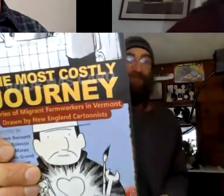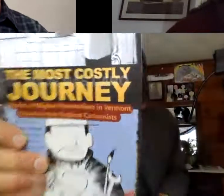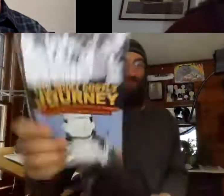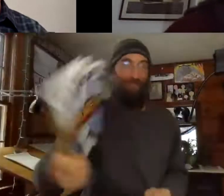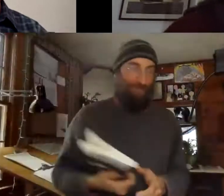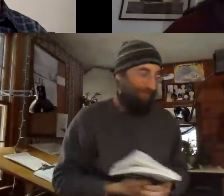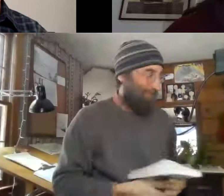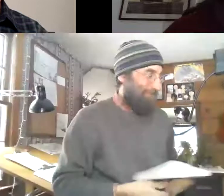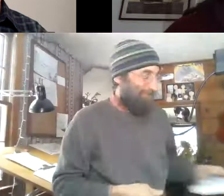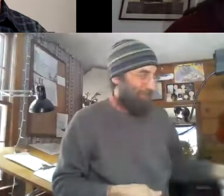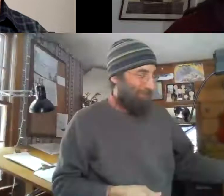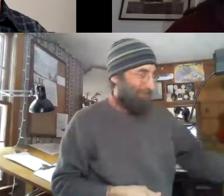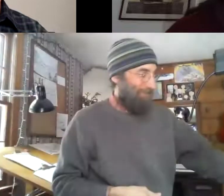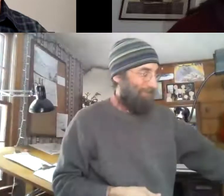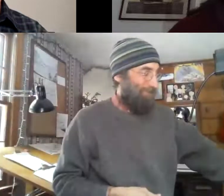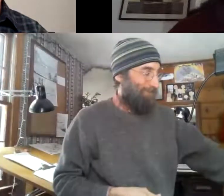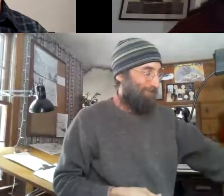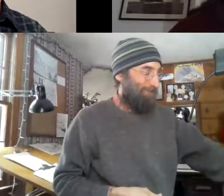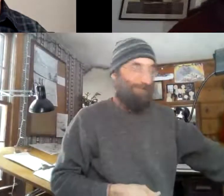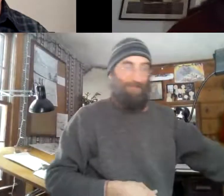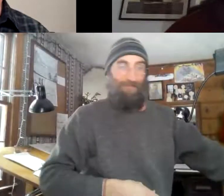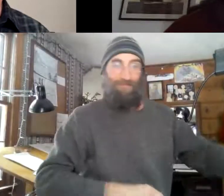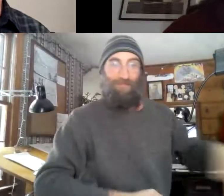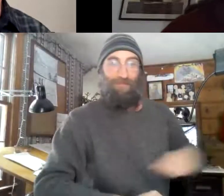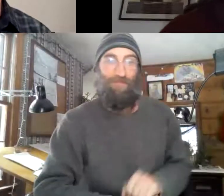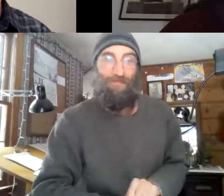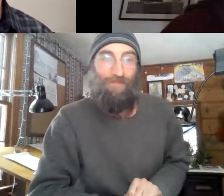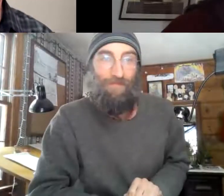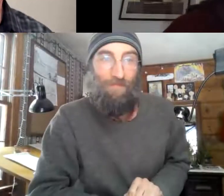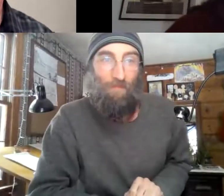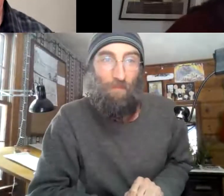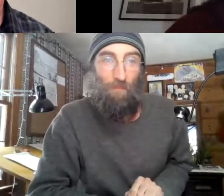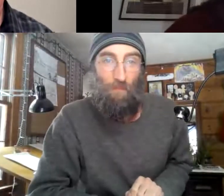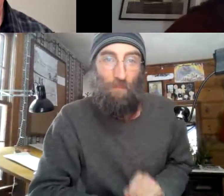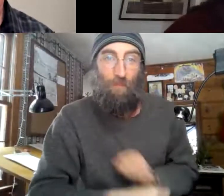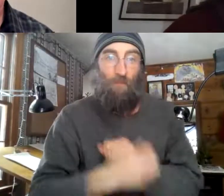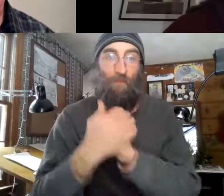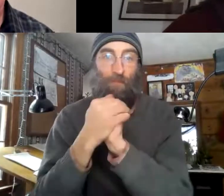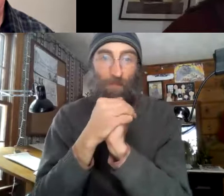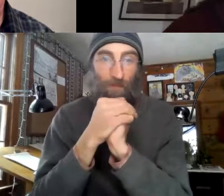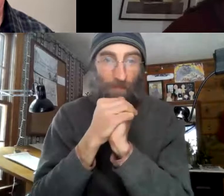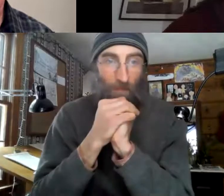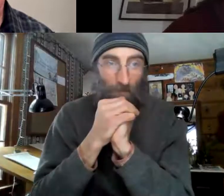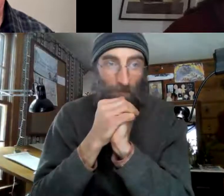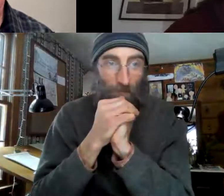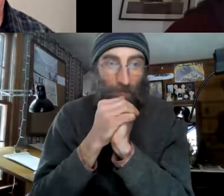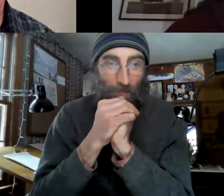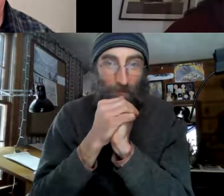the bilingual project. His crowdfunded cartoon travel memoirs include